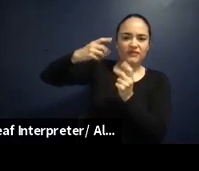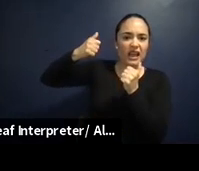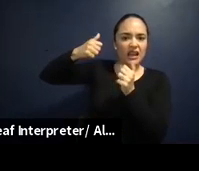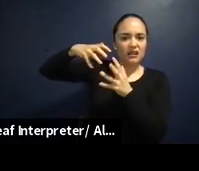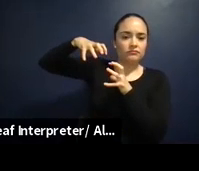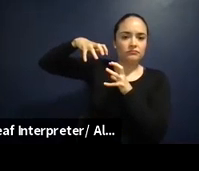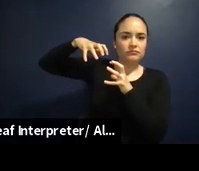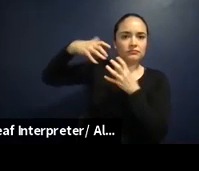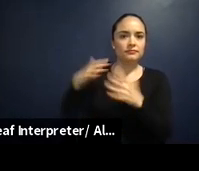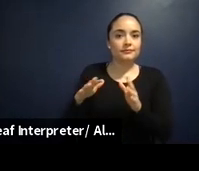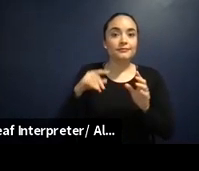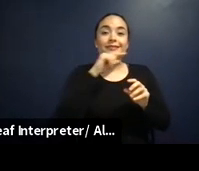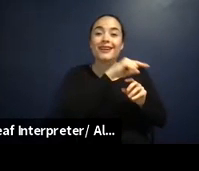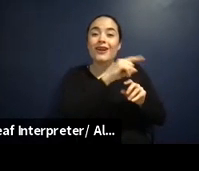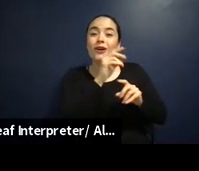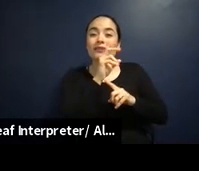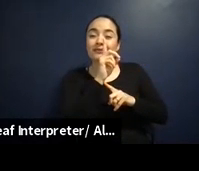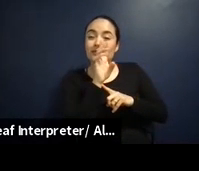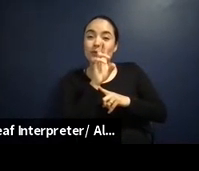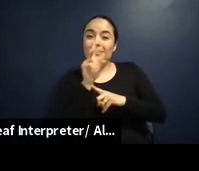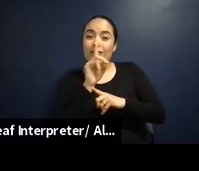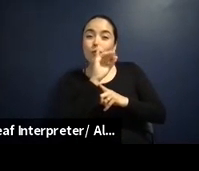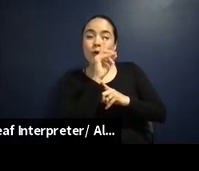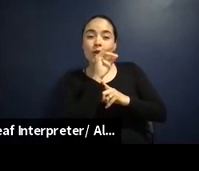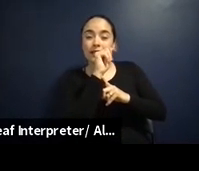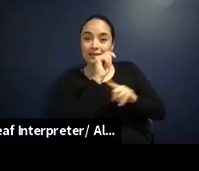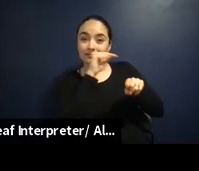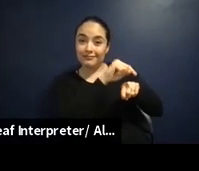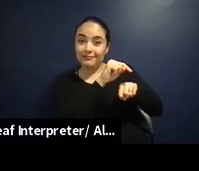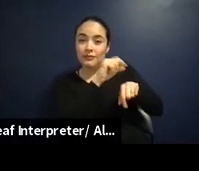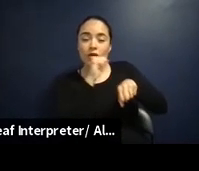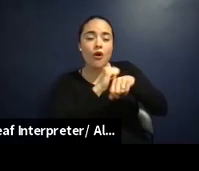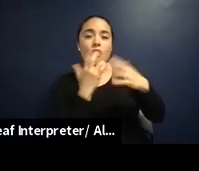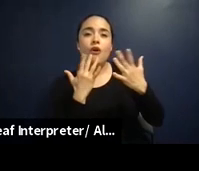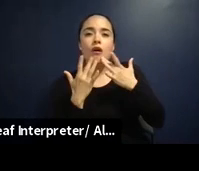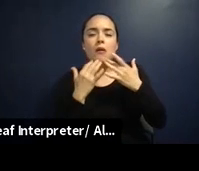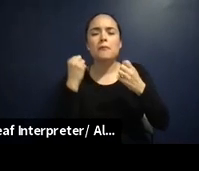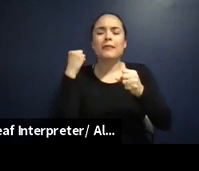slow cool, so you think of something like, in a, I don't know, in a pressure cooker that has all the